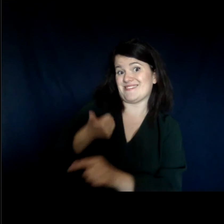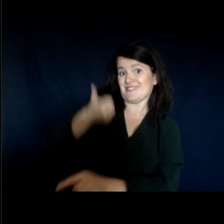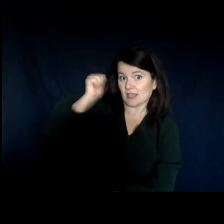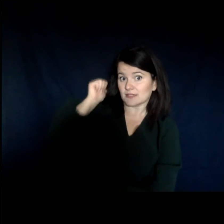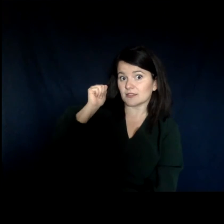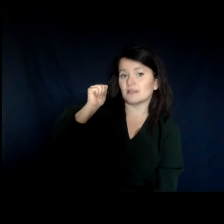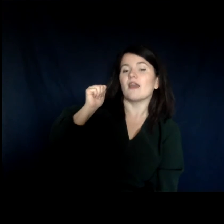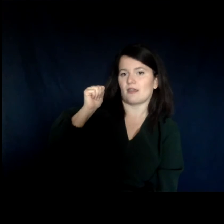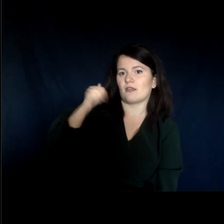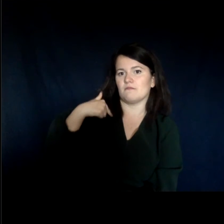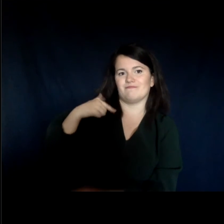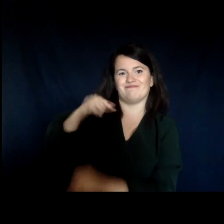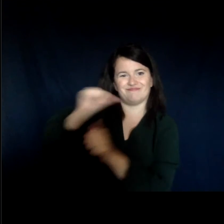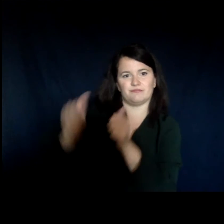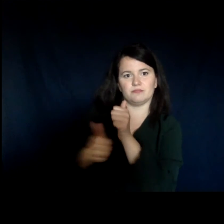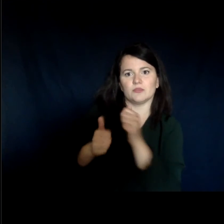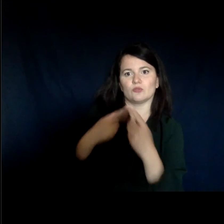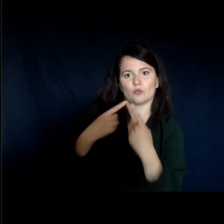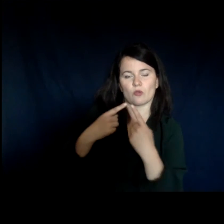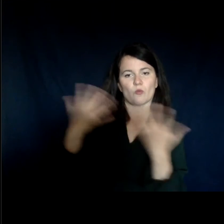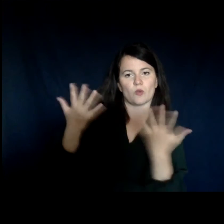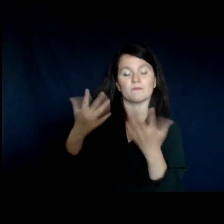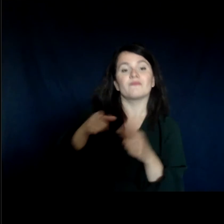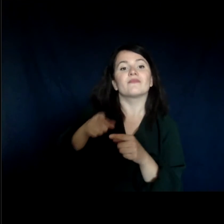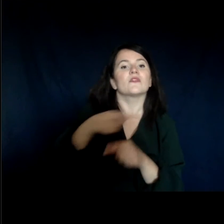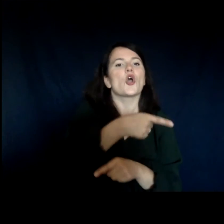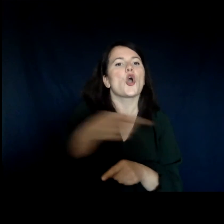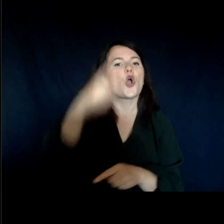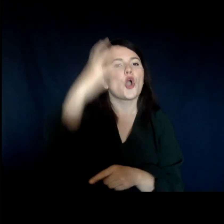In fact, these managing authorities aren't interested